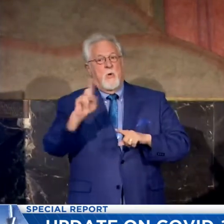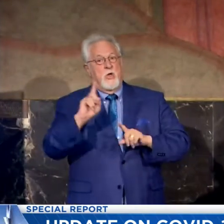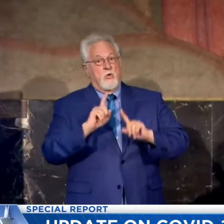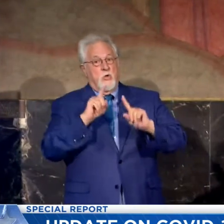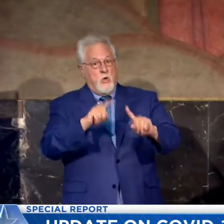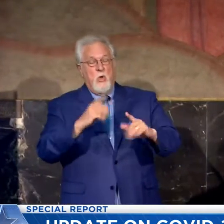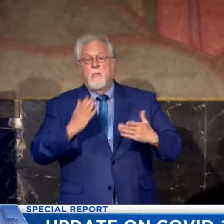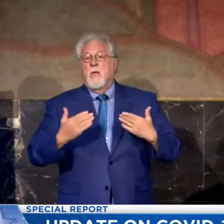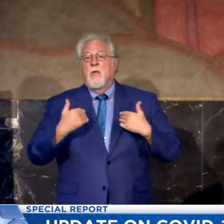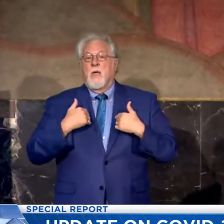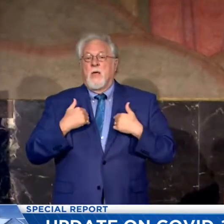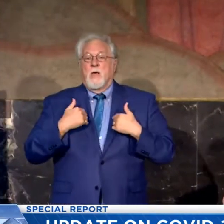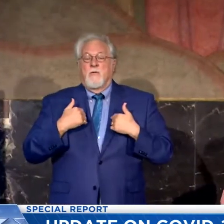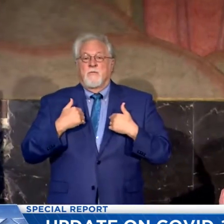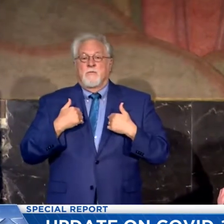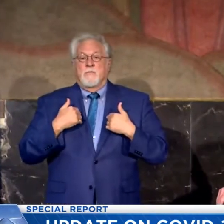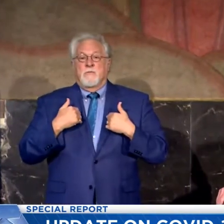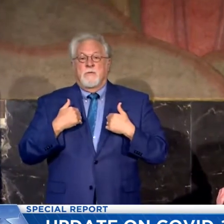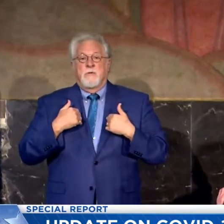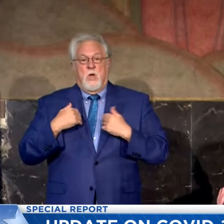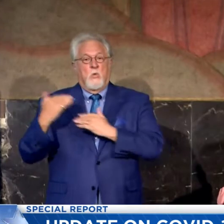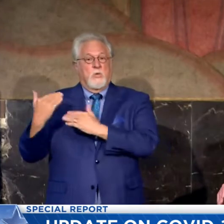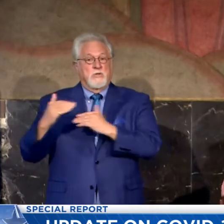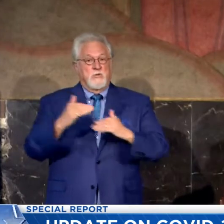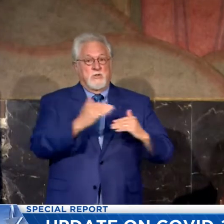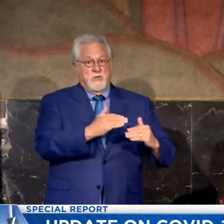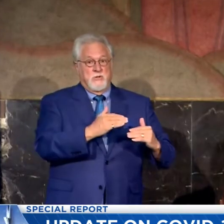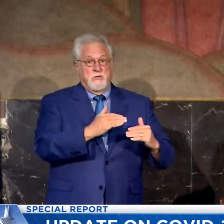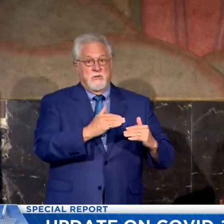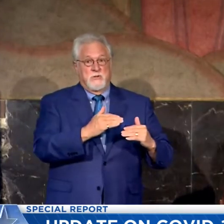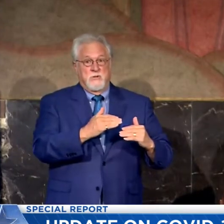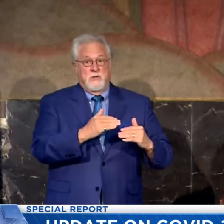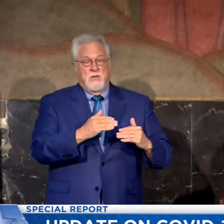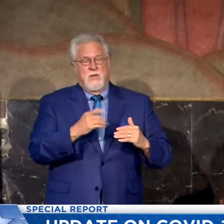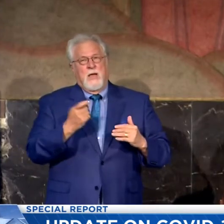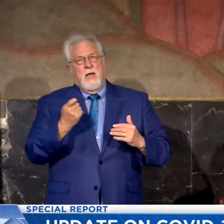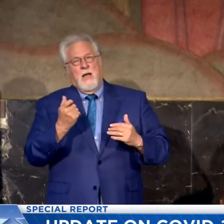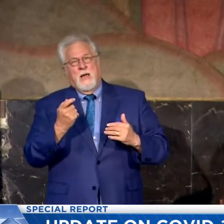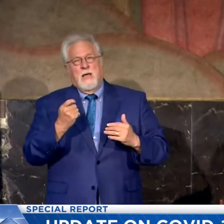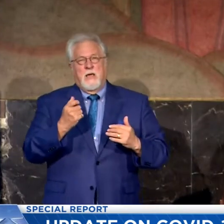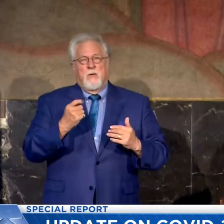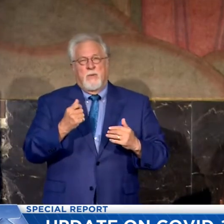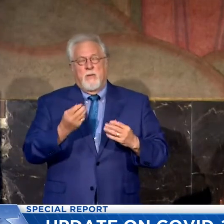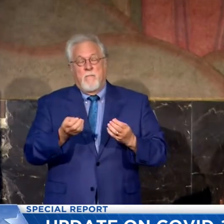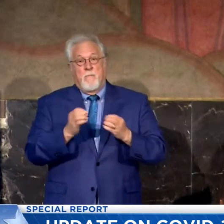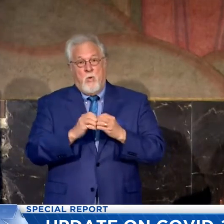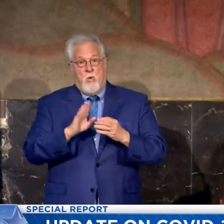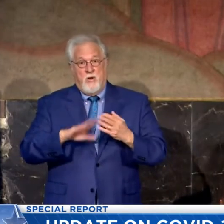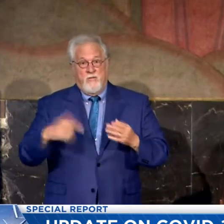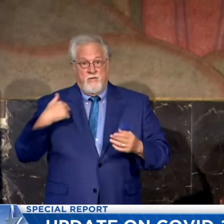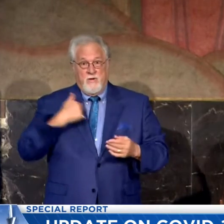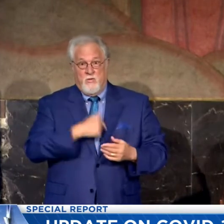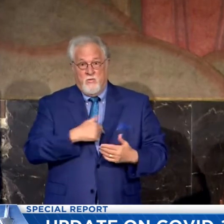OLDER OR VULNERABLE. IF YOU TRAVEL THIS WEEKEND, PLEASE DO SO WITH ALL OF THESE THINGS IN MIND.